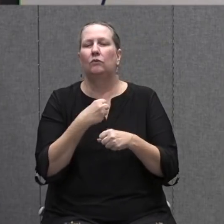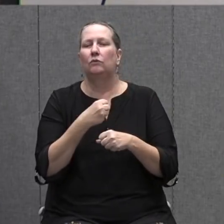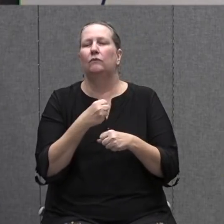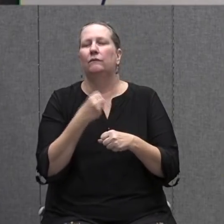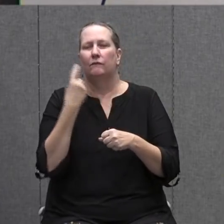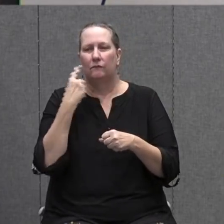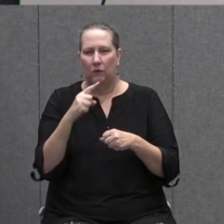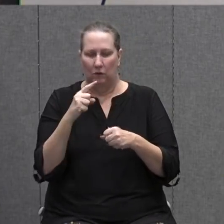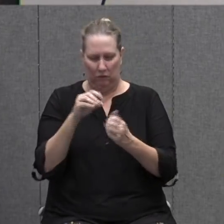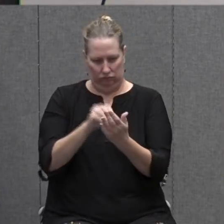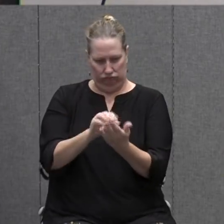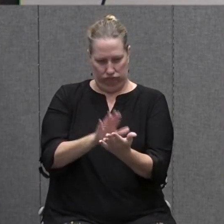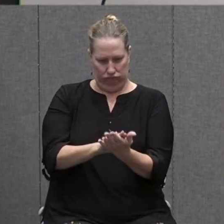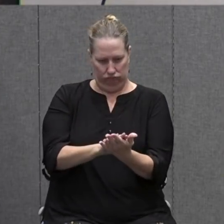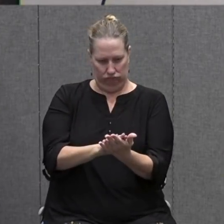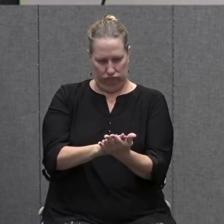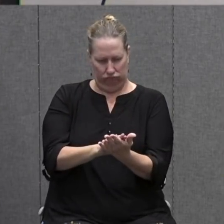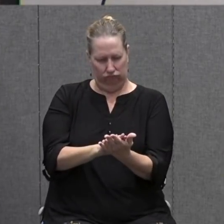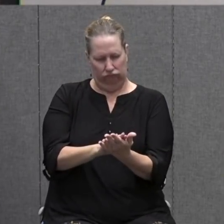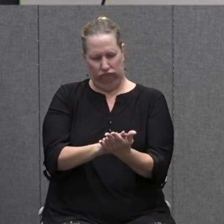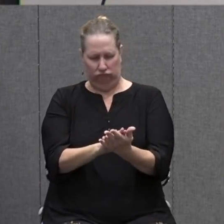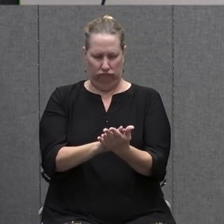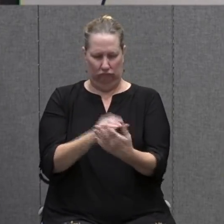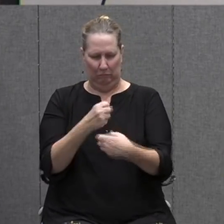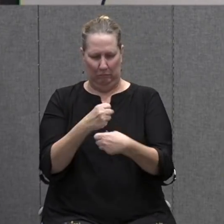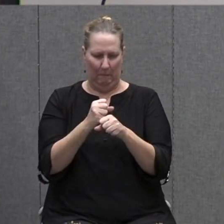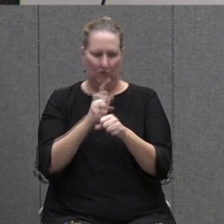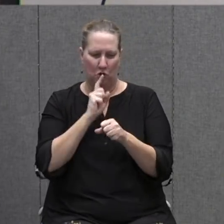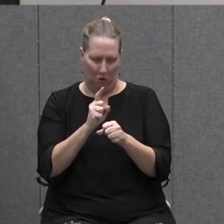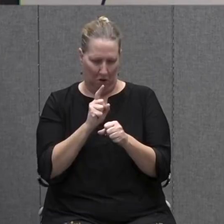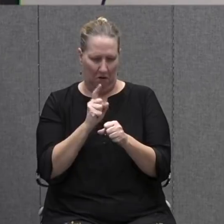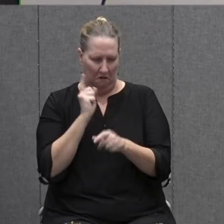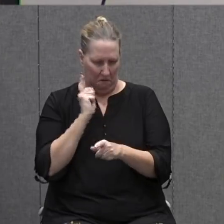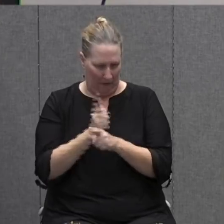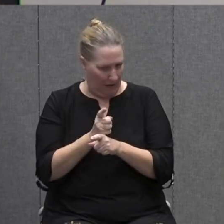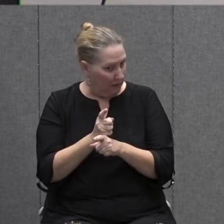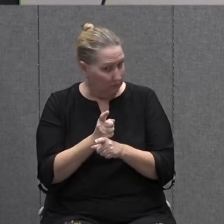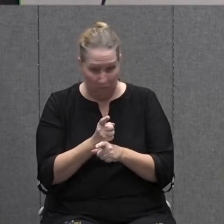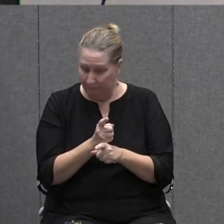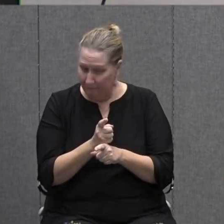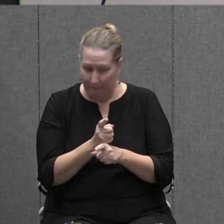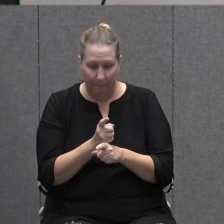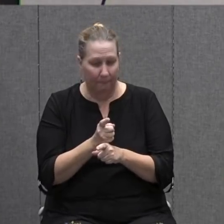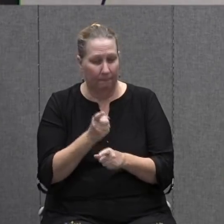is really what you wanted and you don't have to start over. You could brainstorm what it is that you want to create,